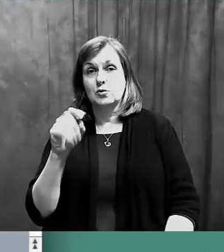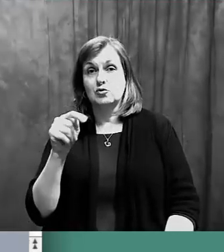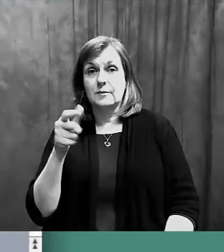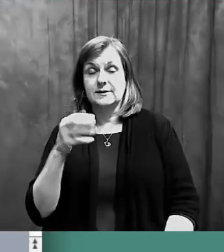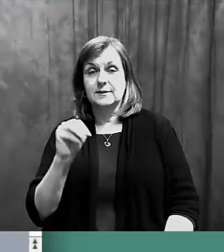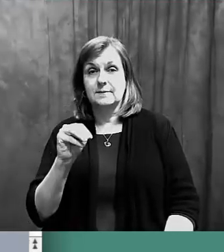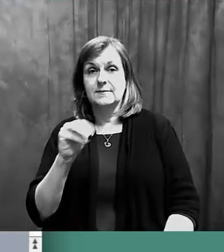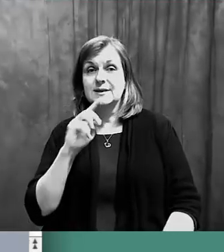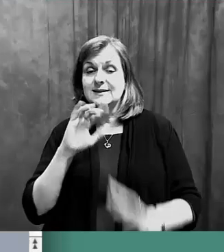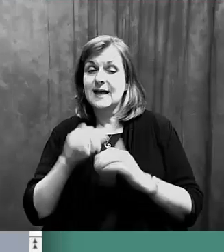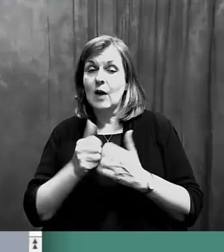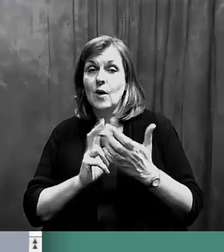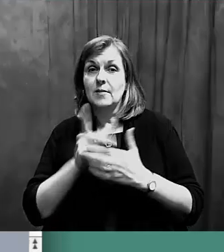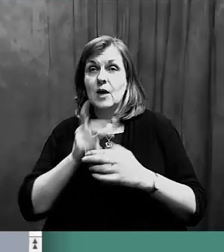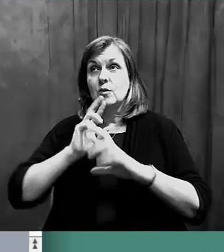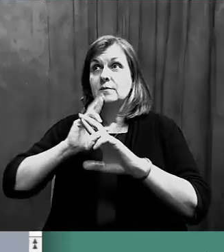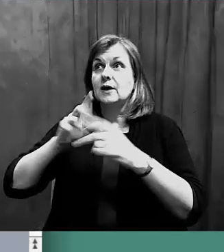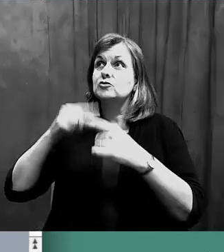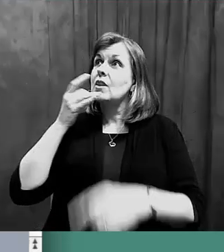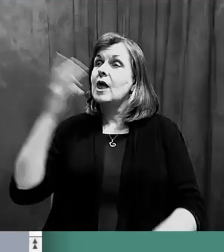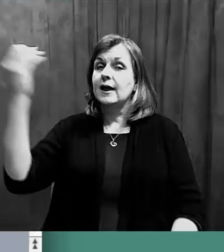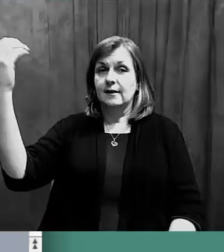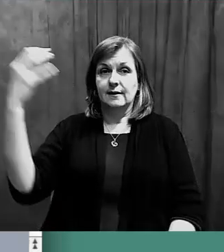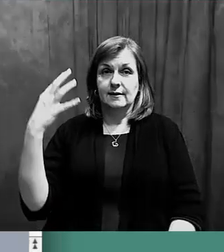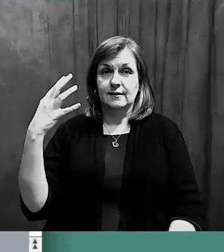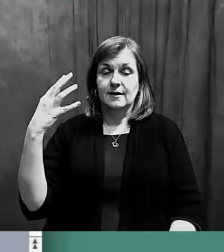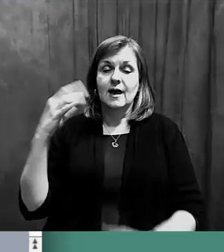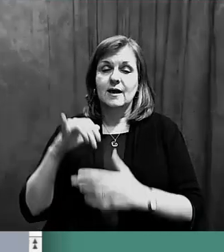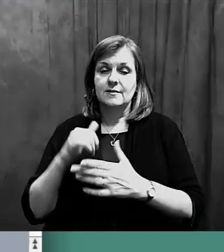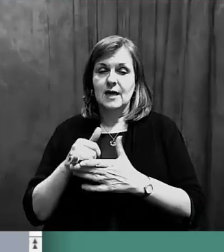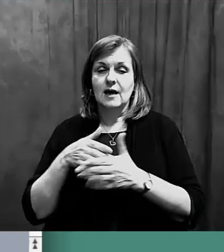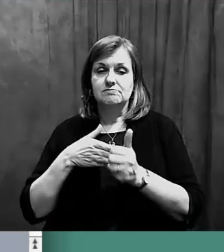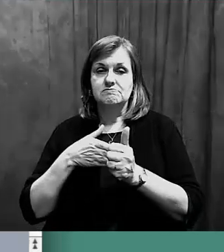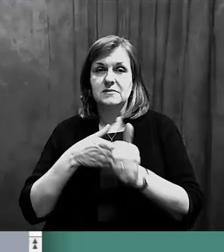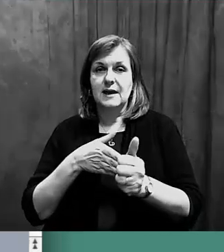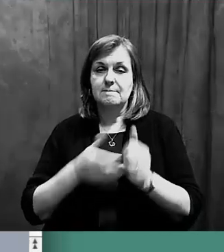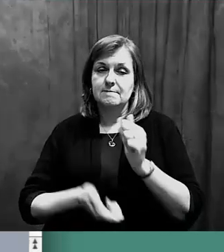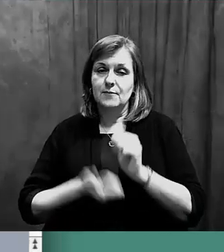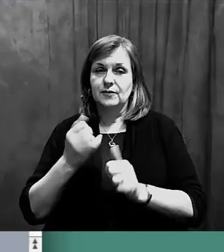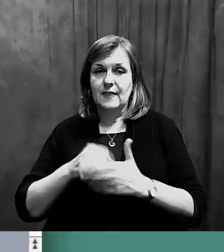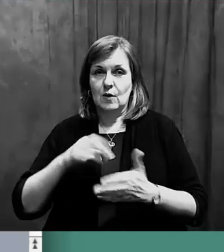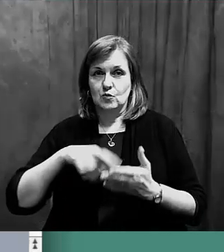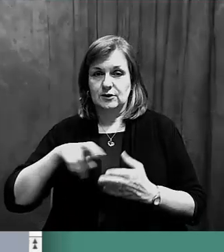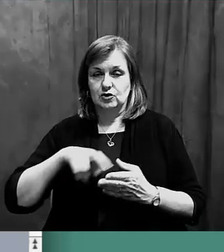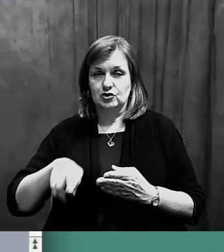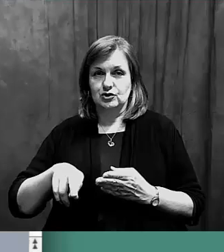phototropism - or a plants response to light - is actually what drove a lot of this